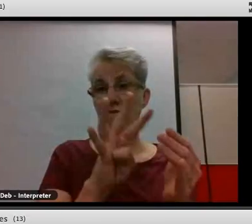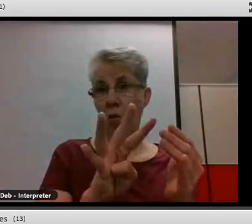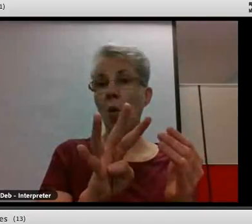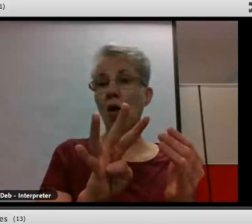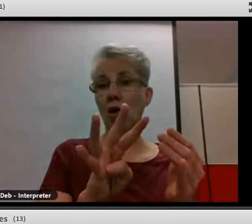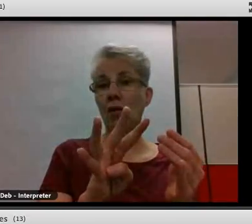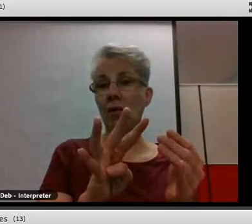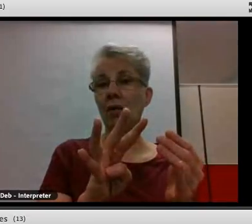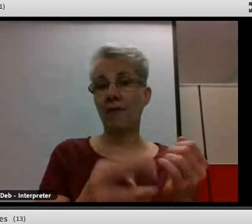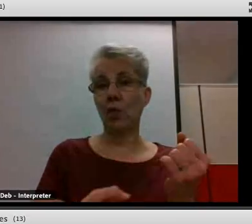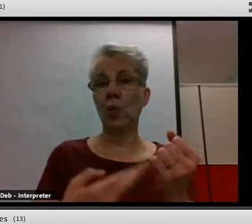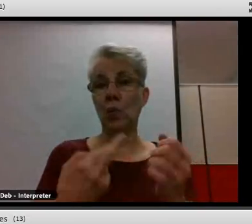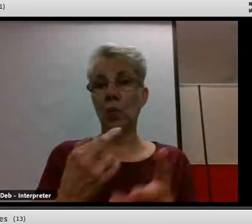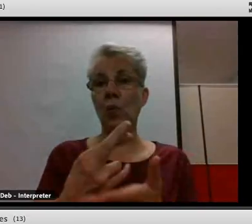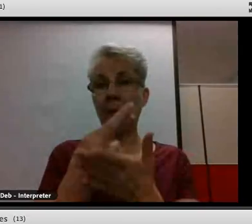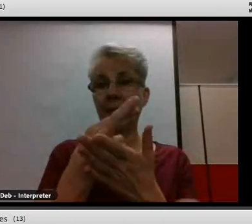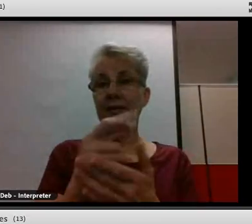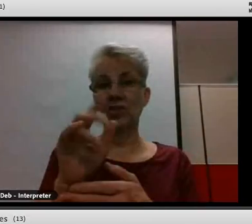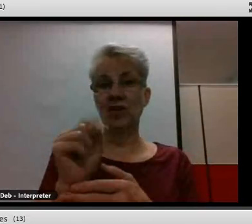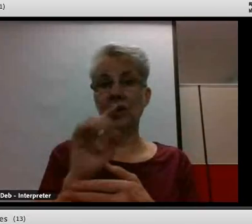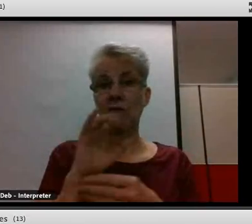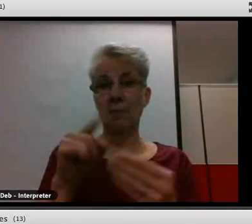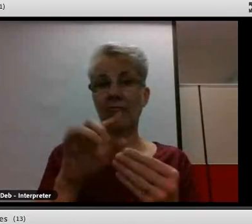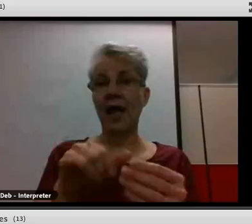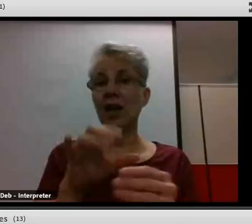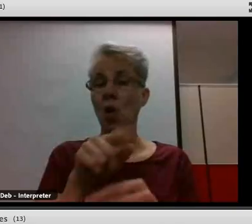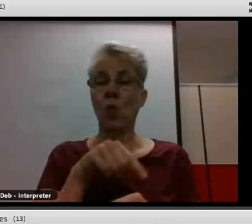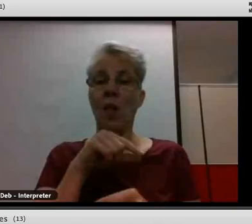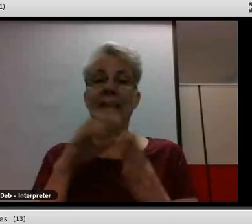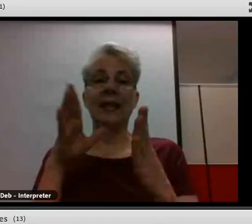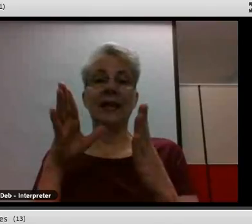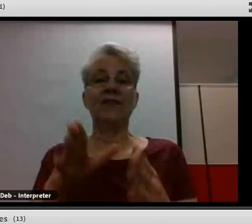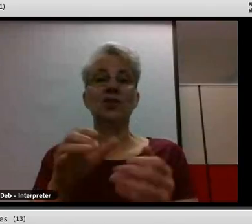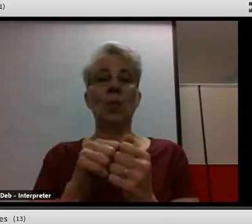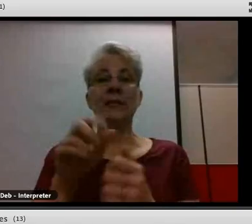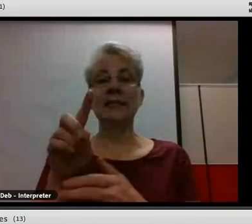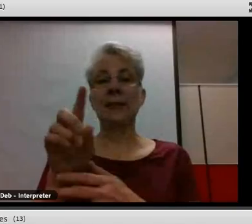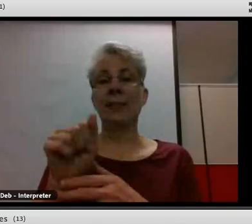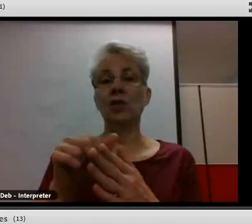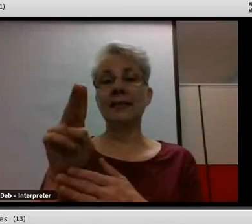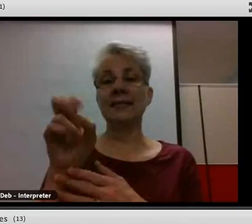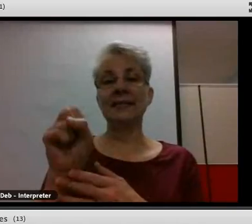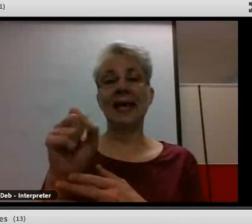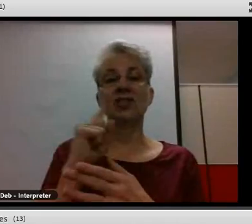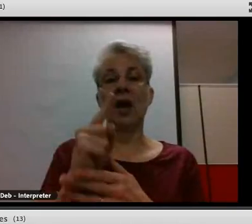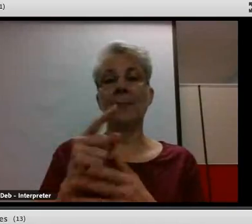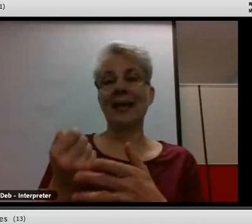large text books; low-tech, you know, things like captions, assisted listening devices,